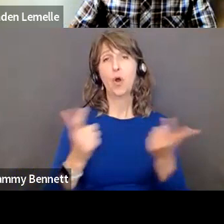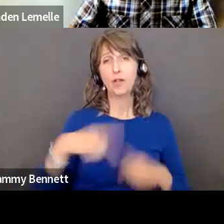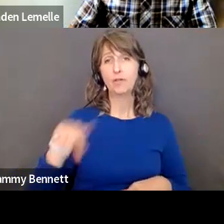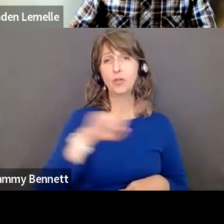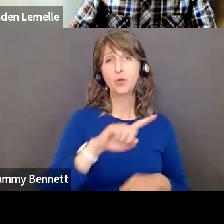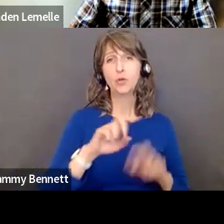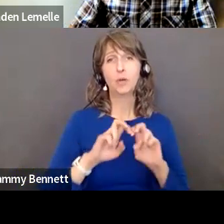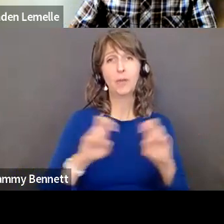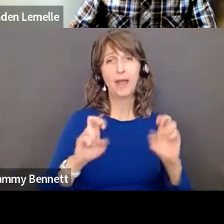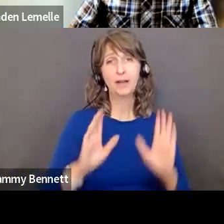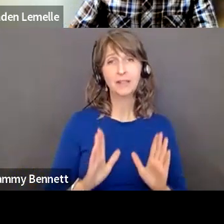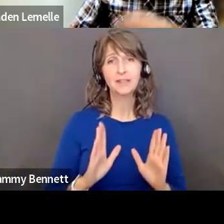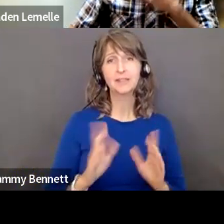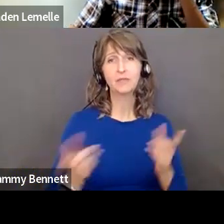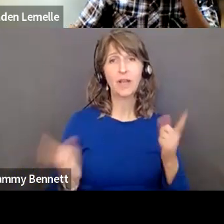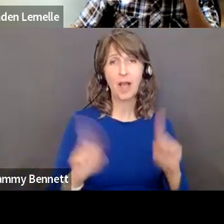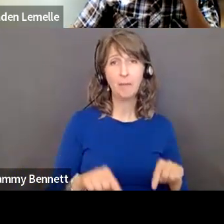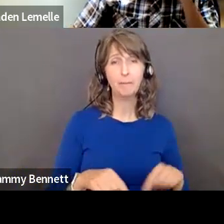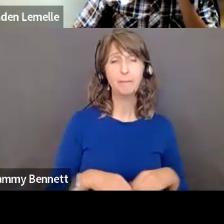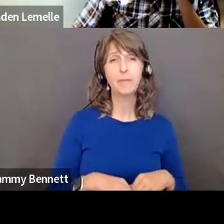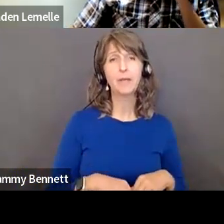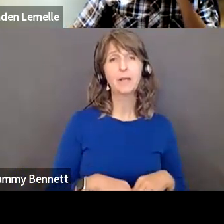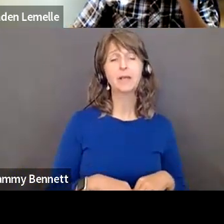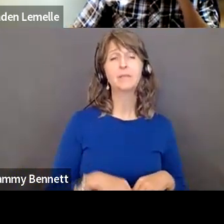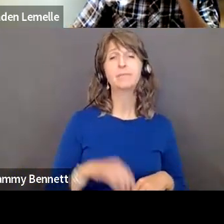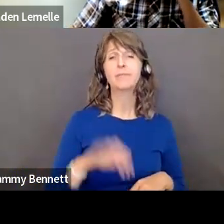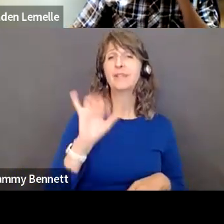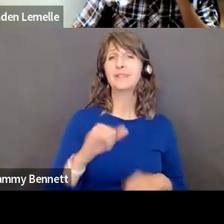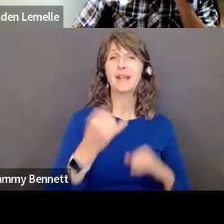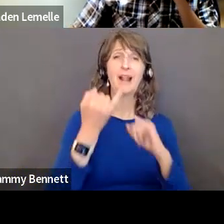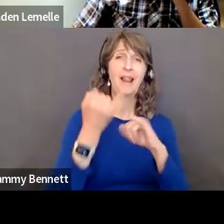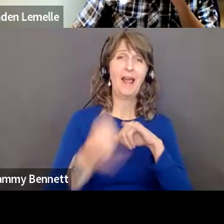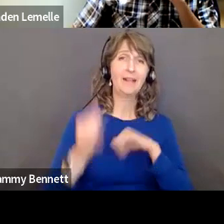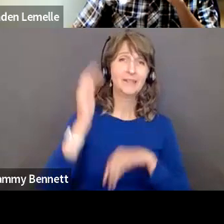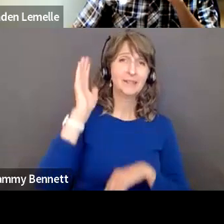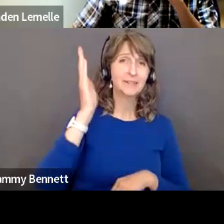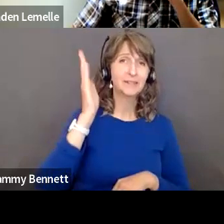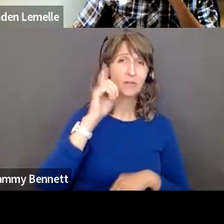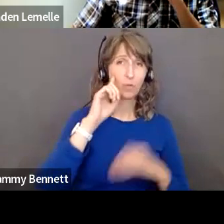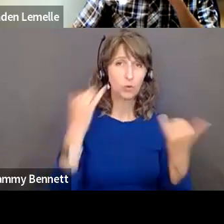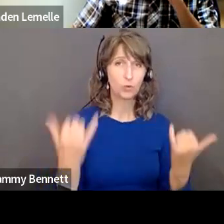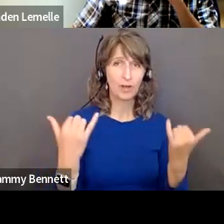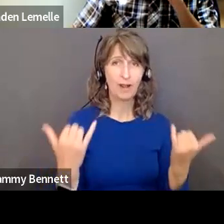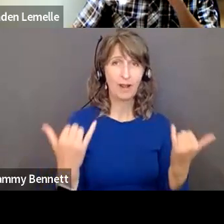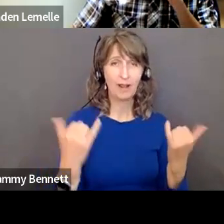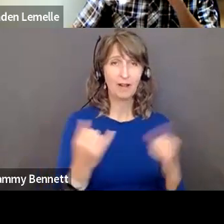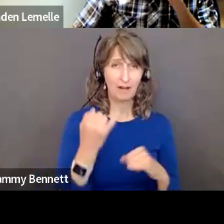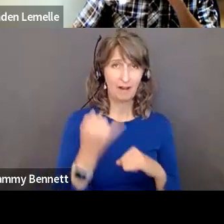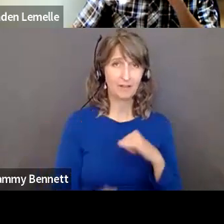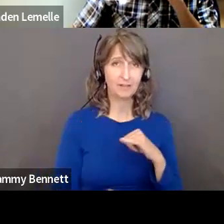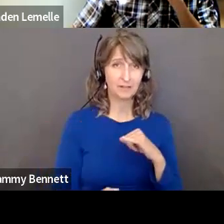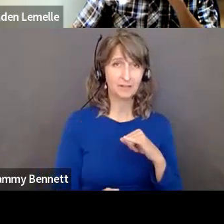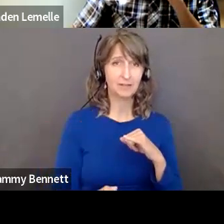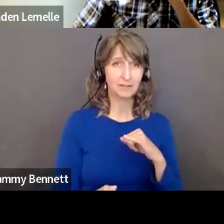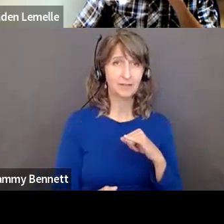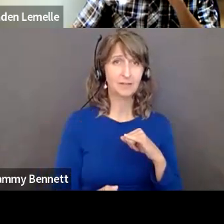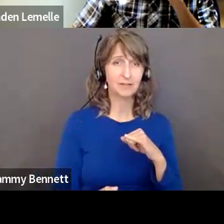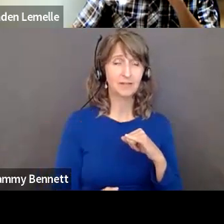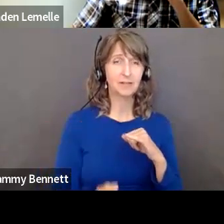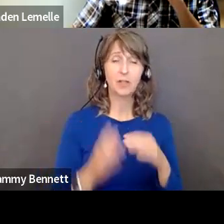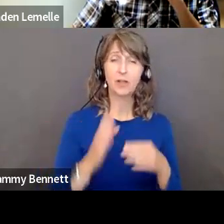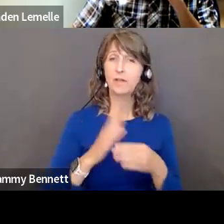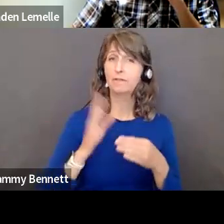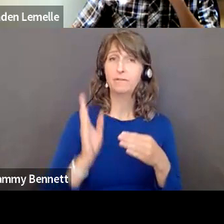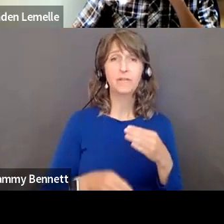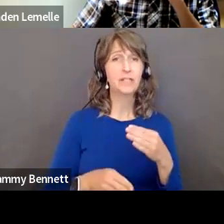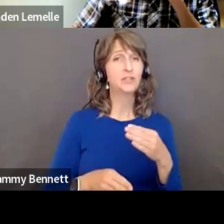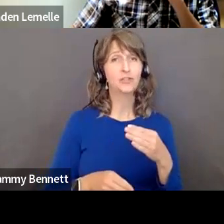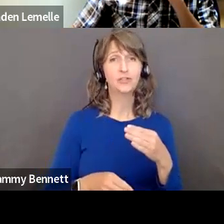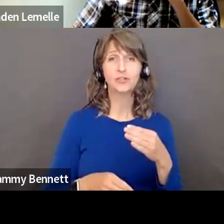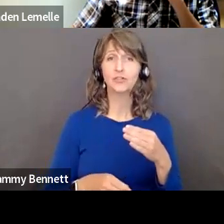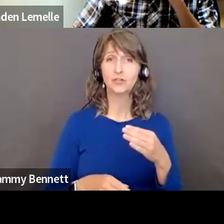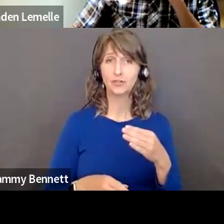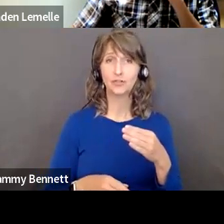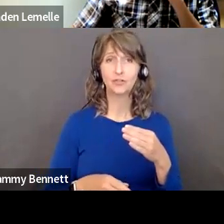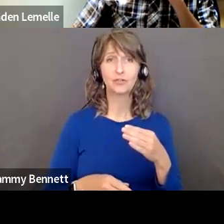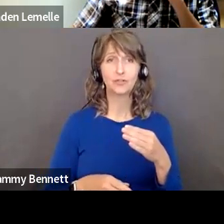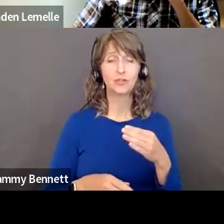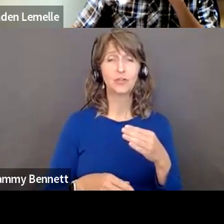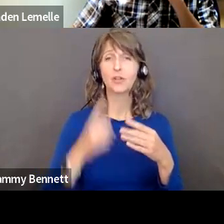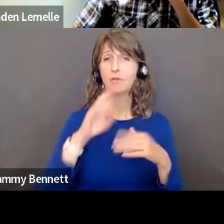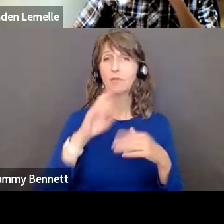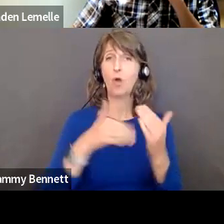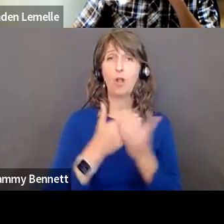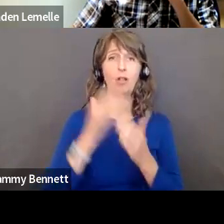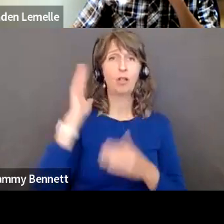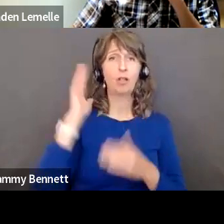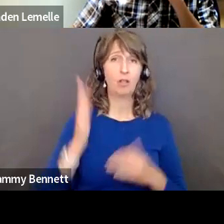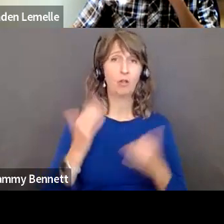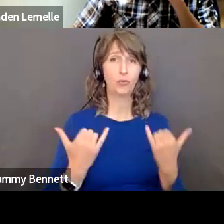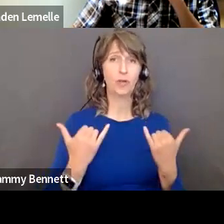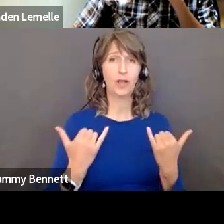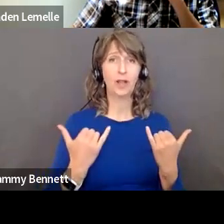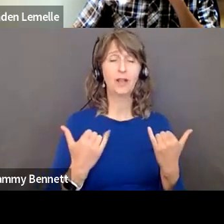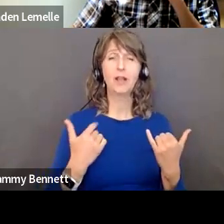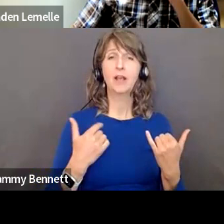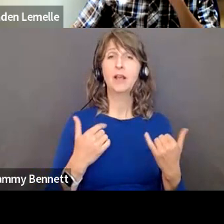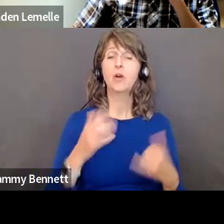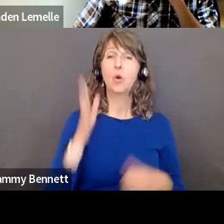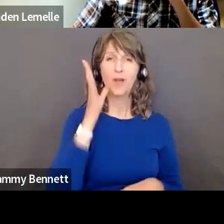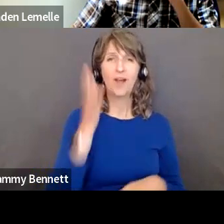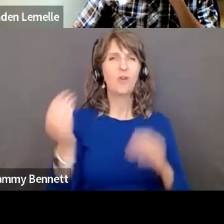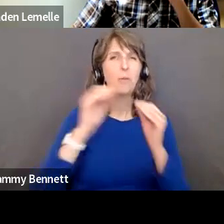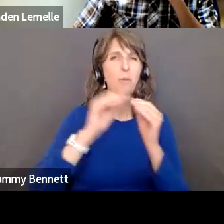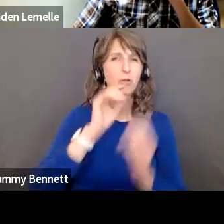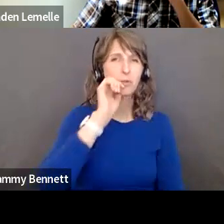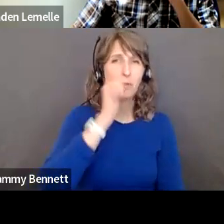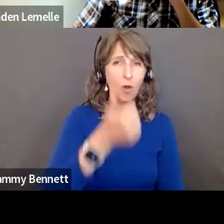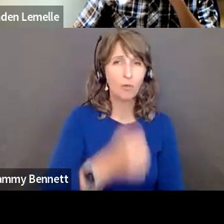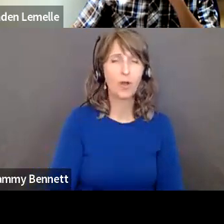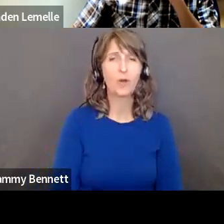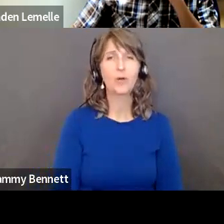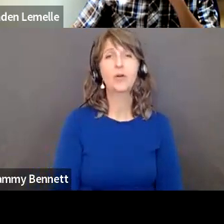So. This is gonna conclude all of our, get to panel today. We have through cut, Some incredible sessions tomorrow and over the next couple of days from 9 am to 4 p.